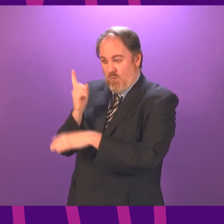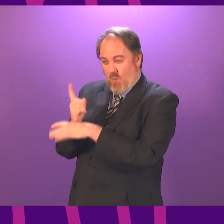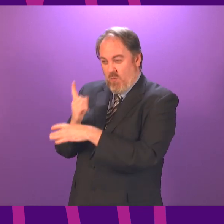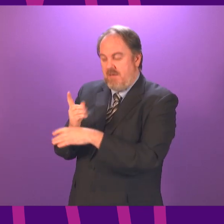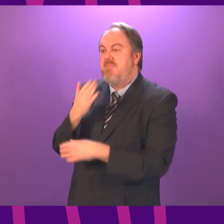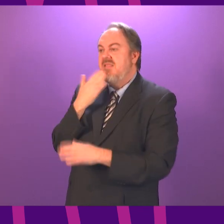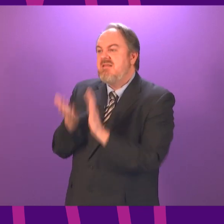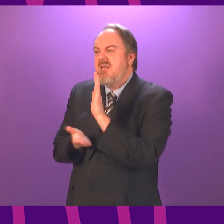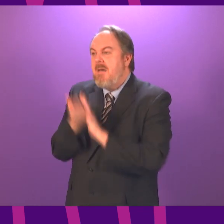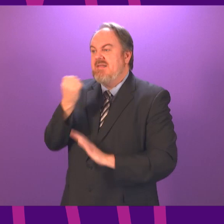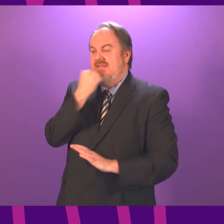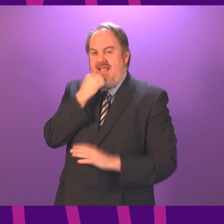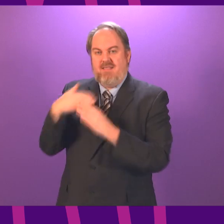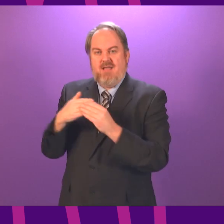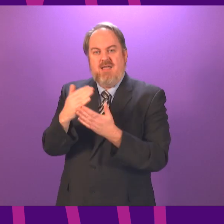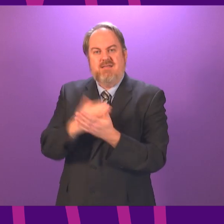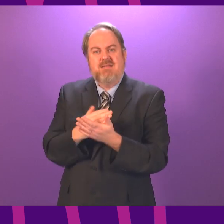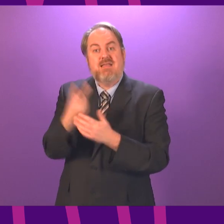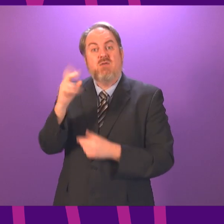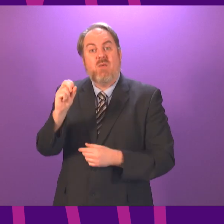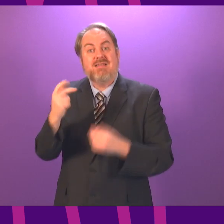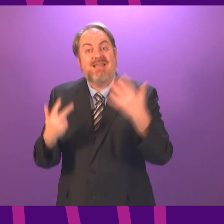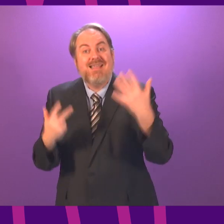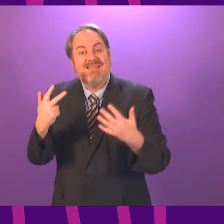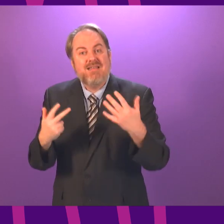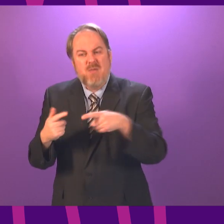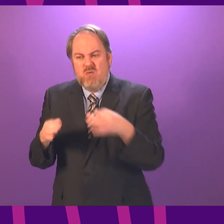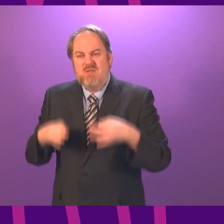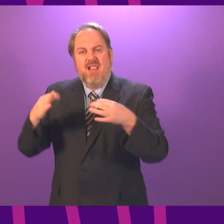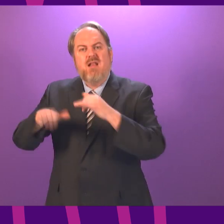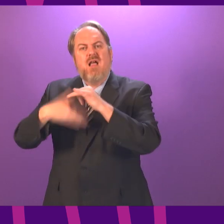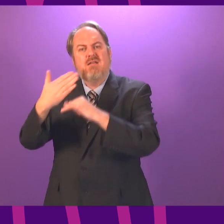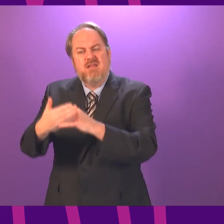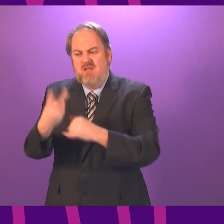guidance, it was not opened for consultation until 2019. Even by the time the consultation